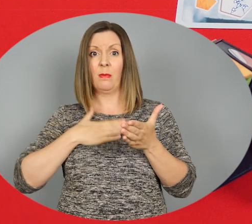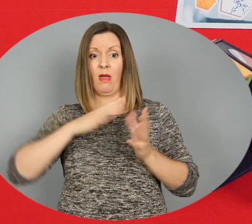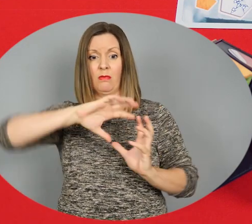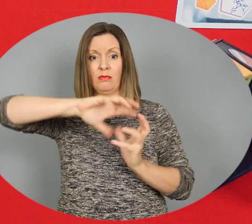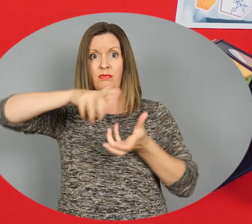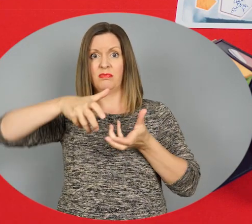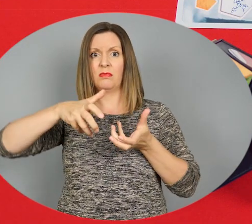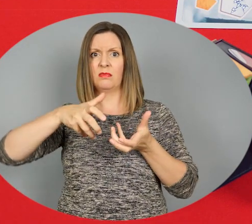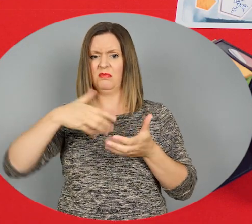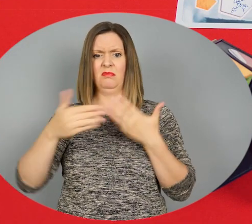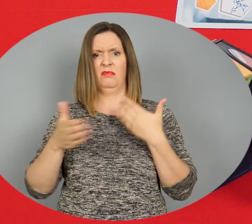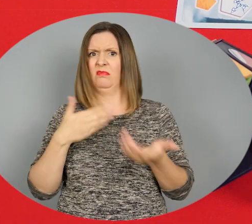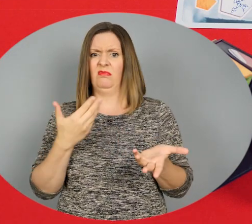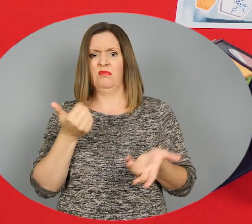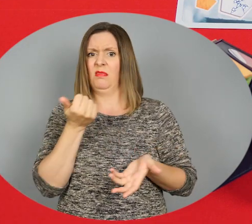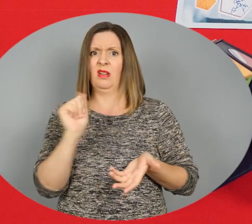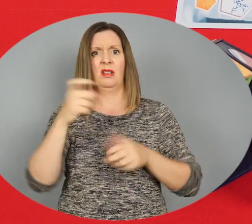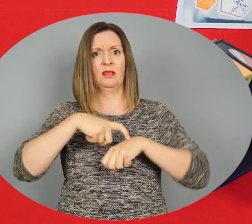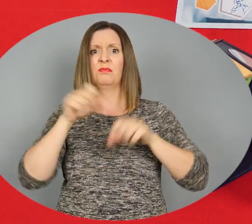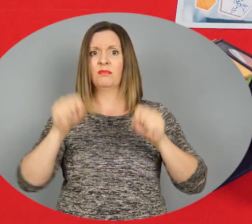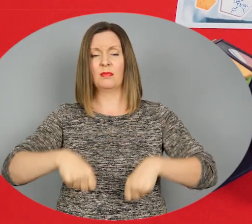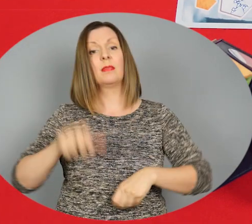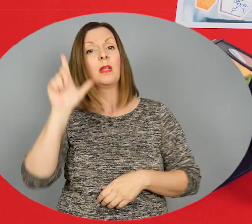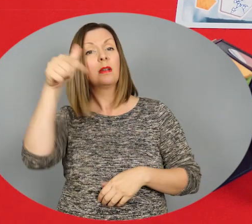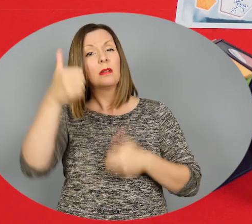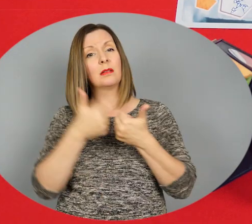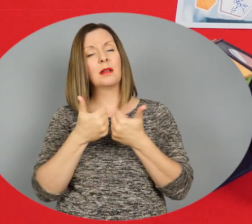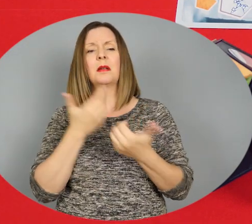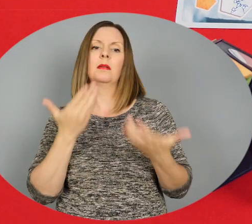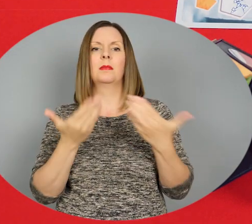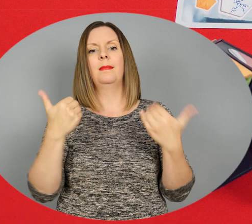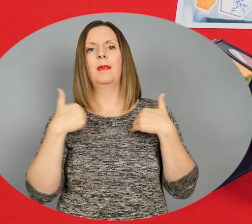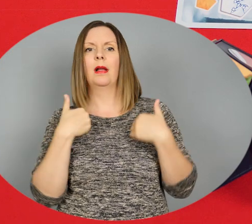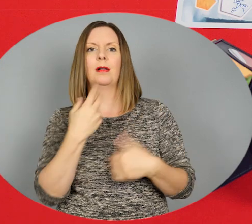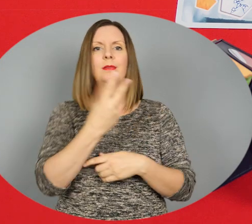at any time during the game. And also, as you’ll see, during later turns, there will